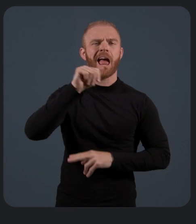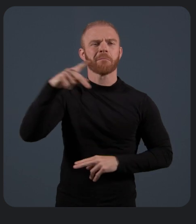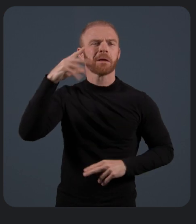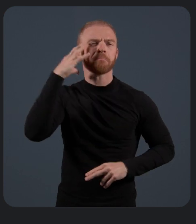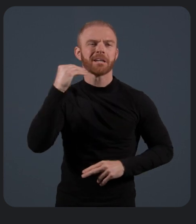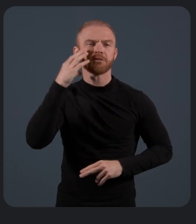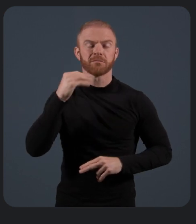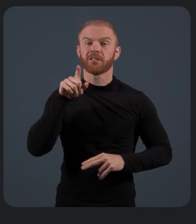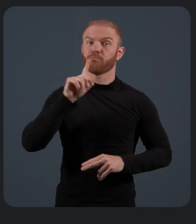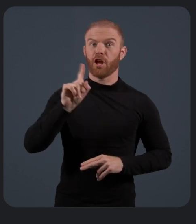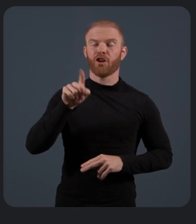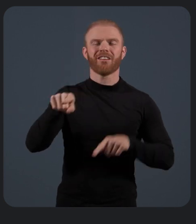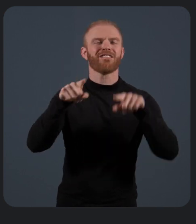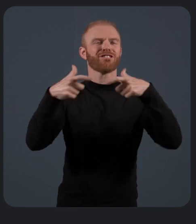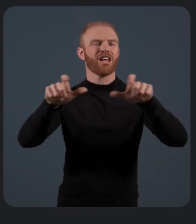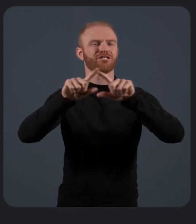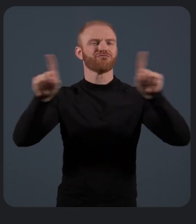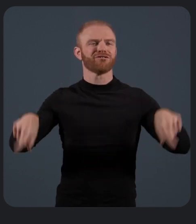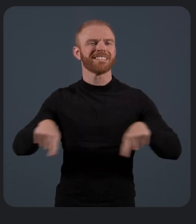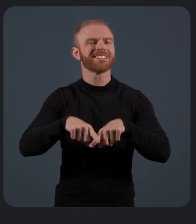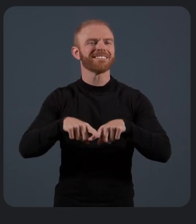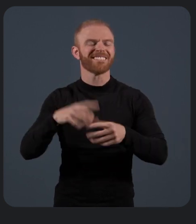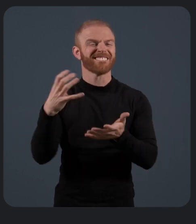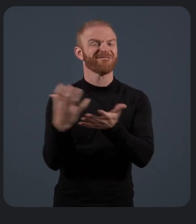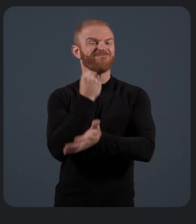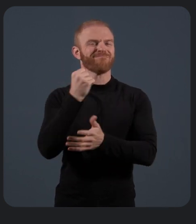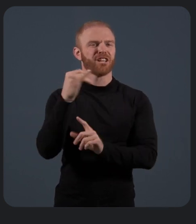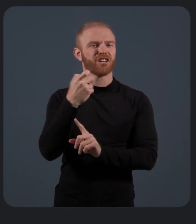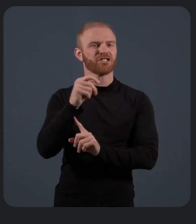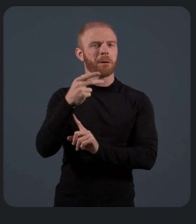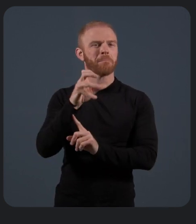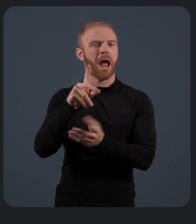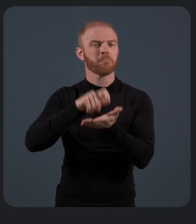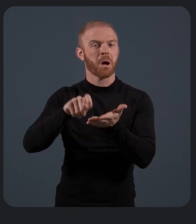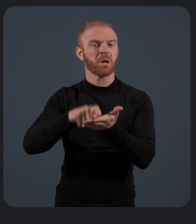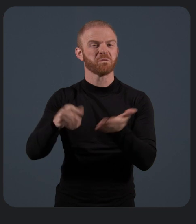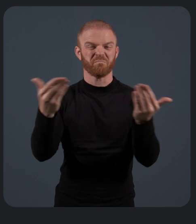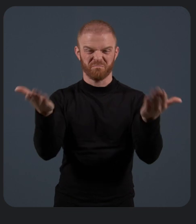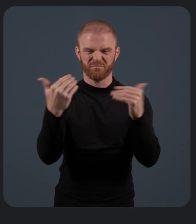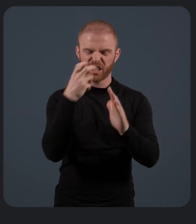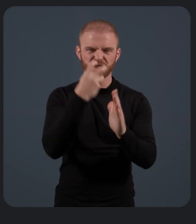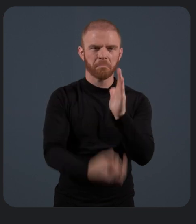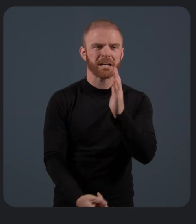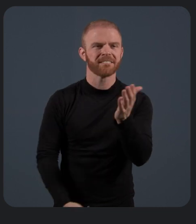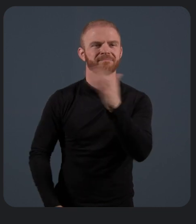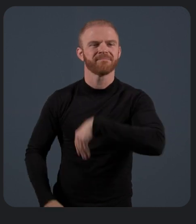experiences on large screens, taking advantage of Jetpack Compose. Let's jump in.